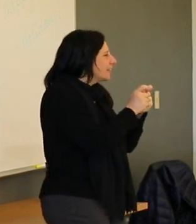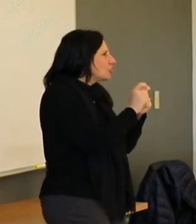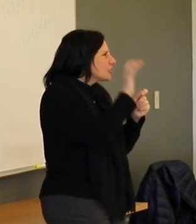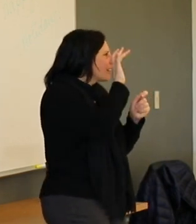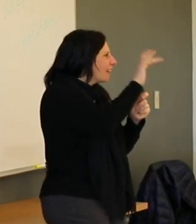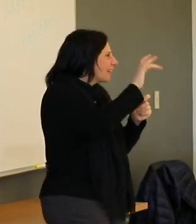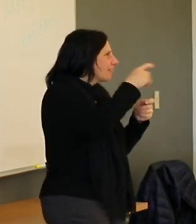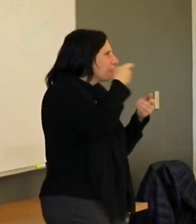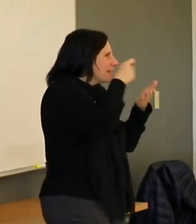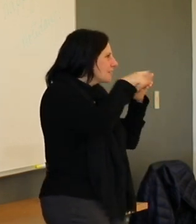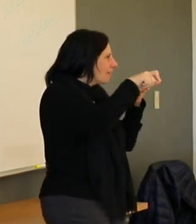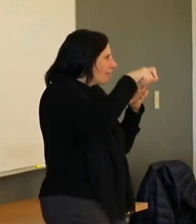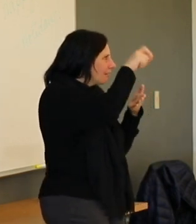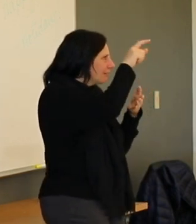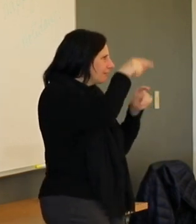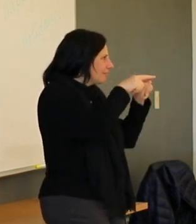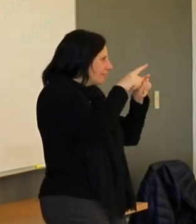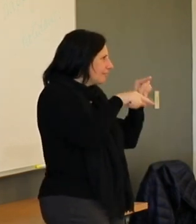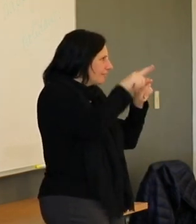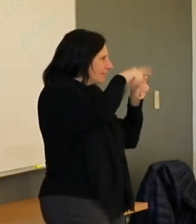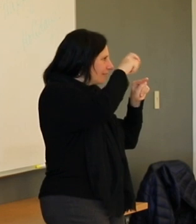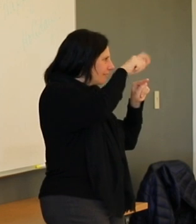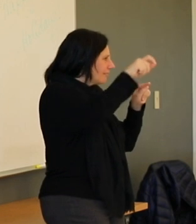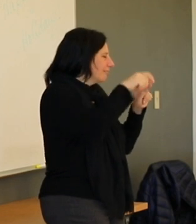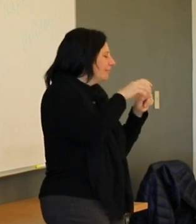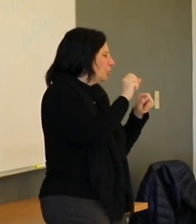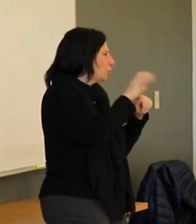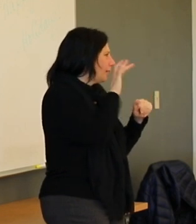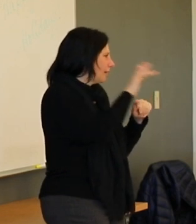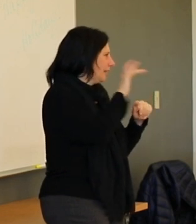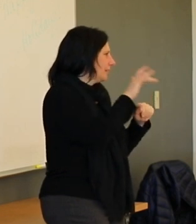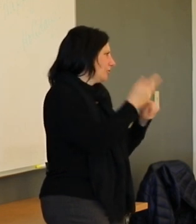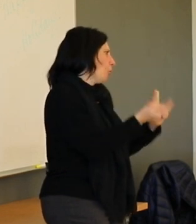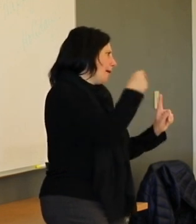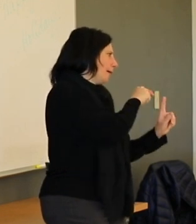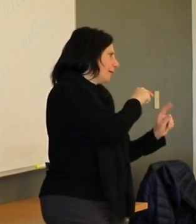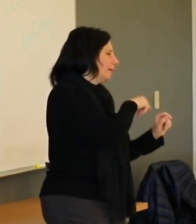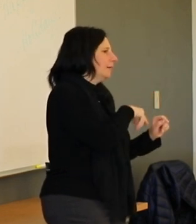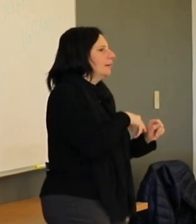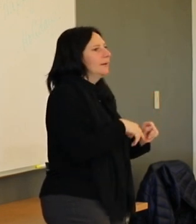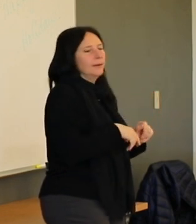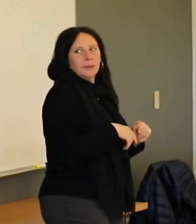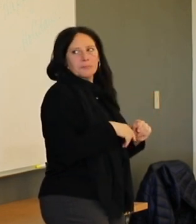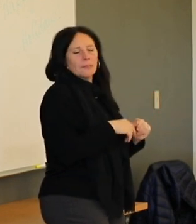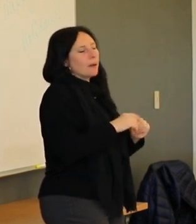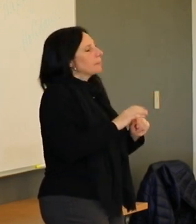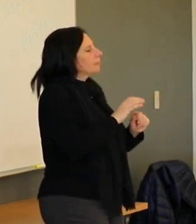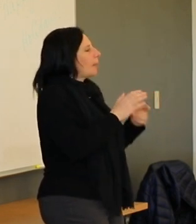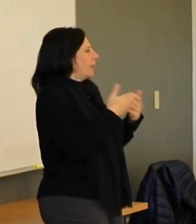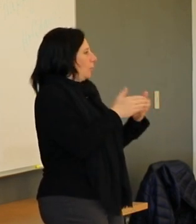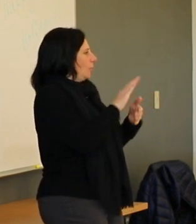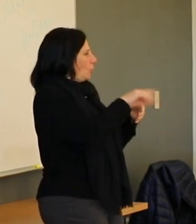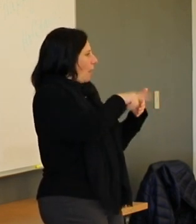So there are multiple ways to get in into stuff, but if you go ahead and enter your outcomes, they're already going to populate here